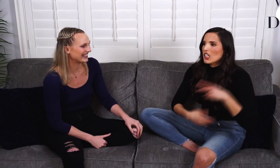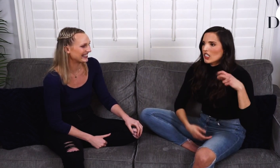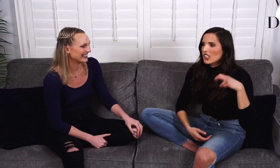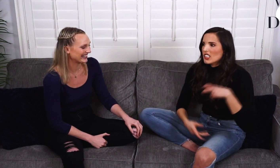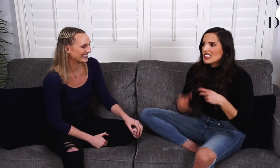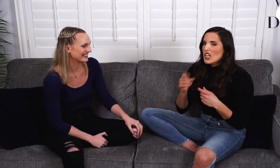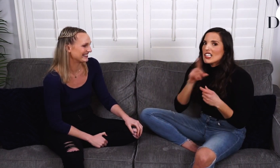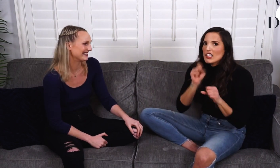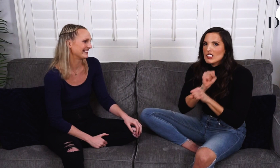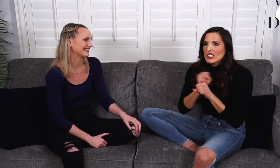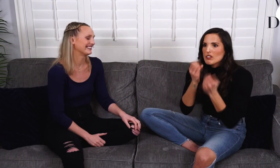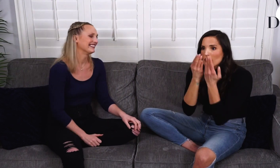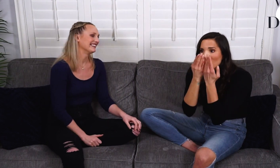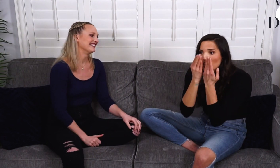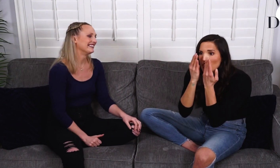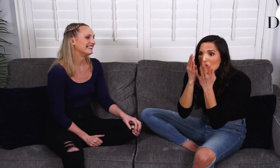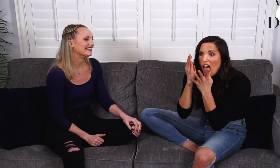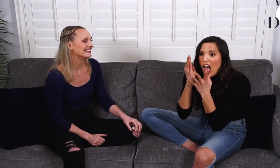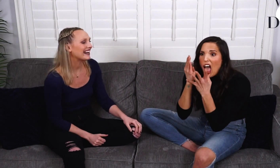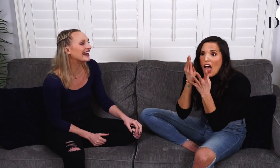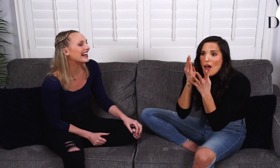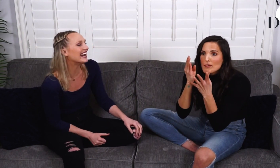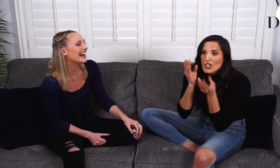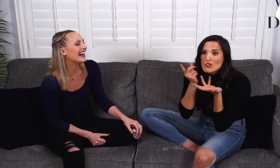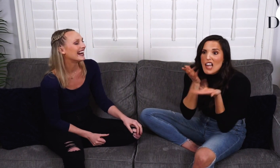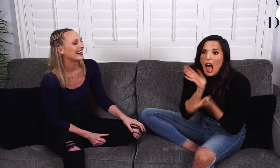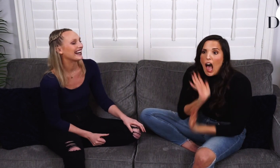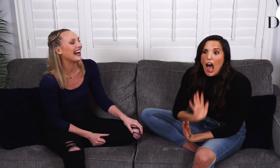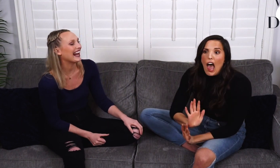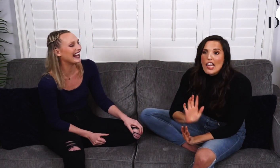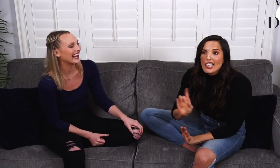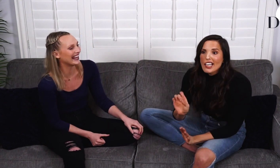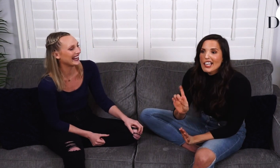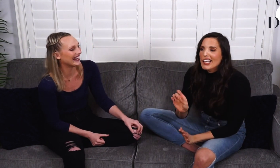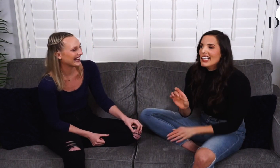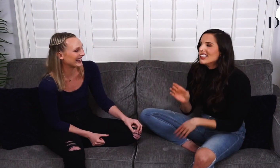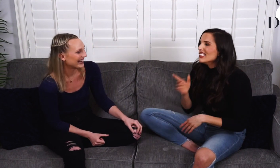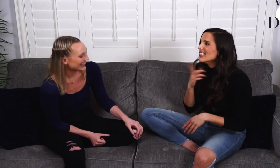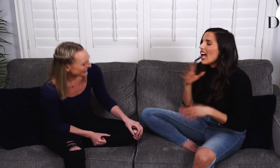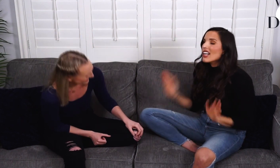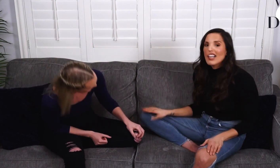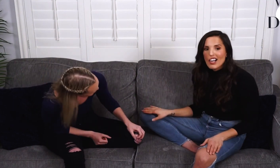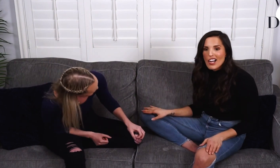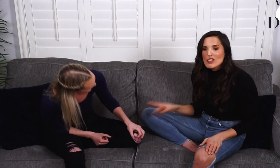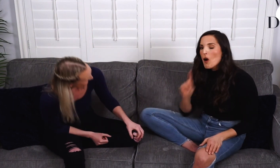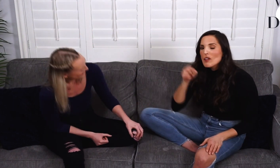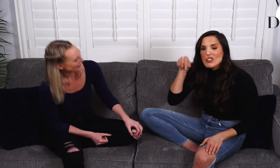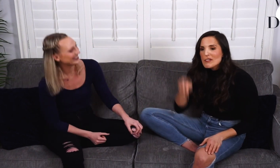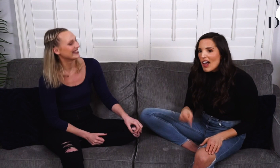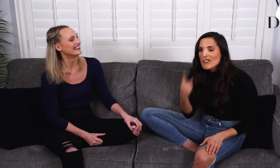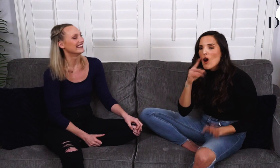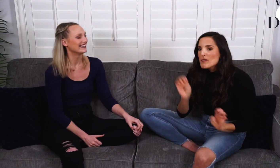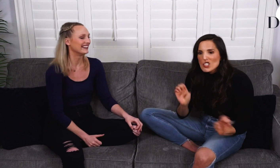because I hear my son coming down the stairs.” and he literally cracked up in the door was like, “Mom are you done?” and Jenny said, “Only come down